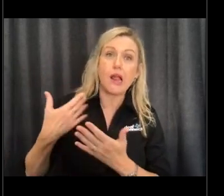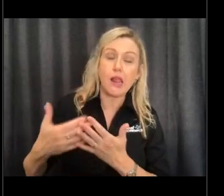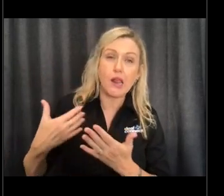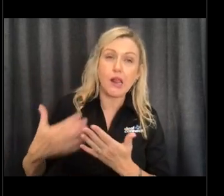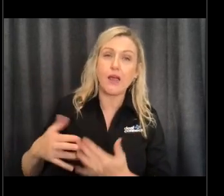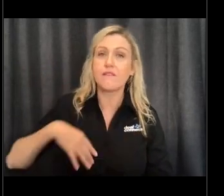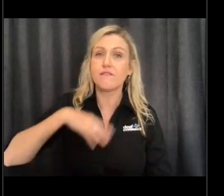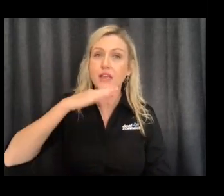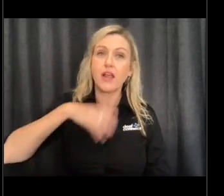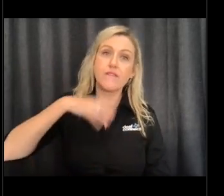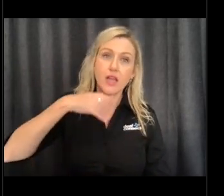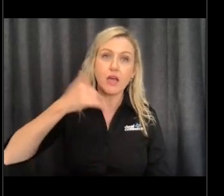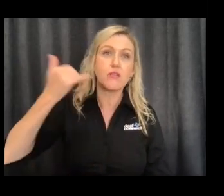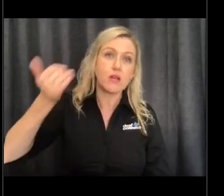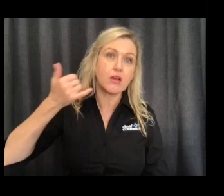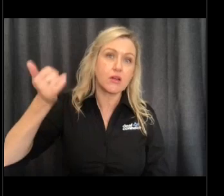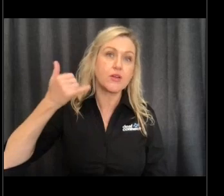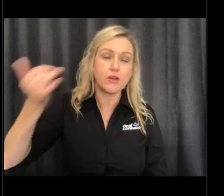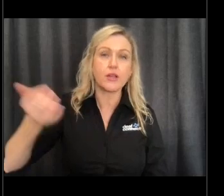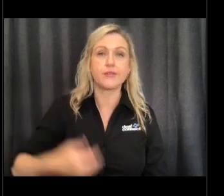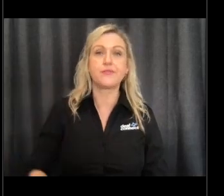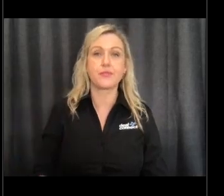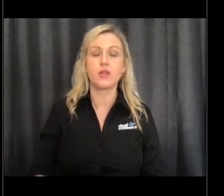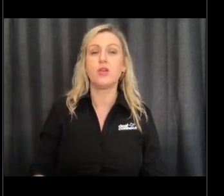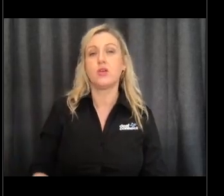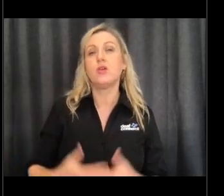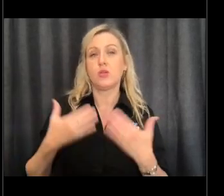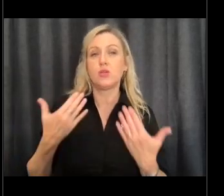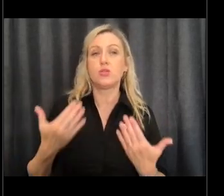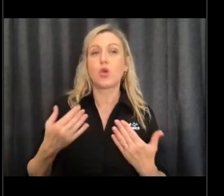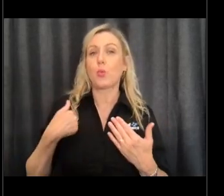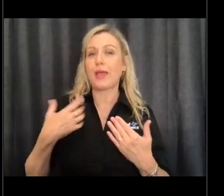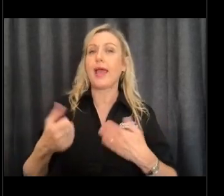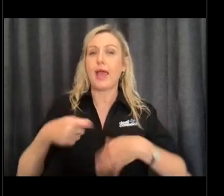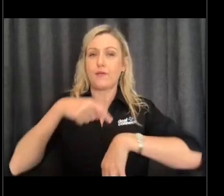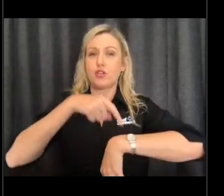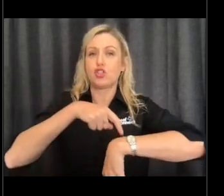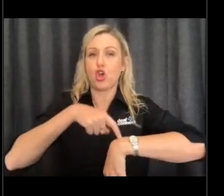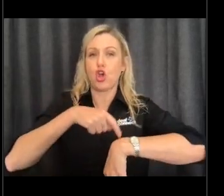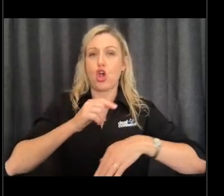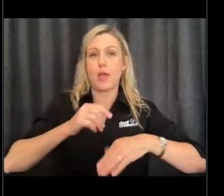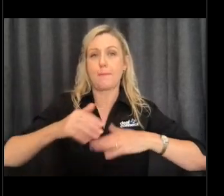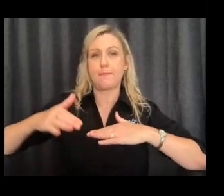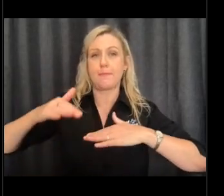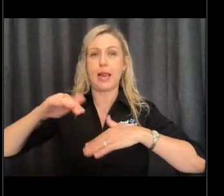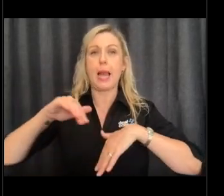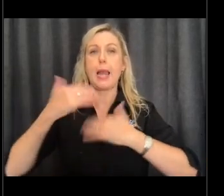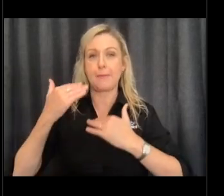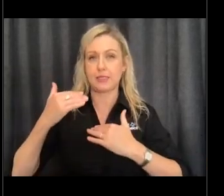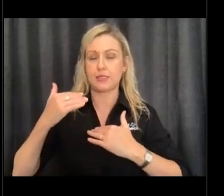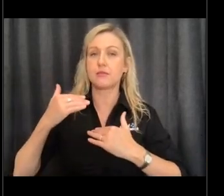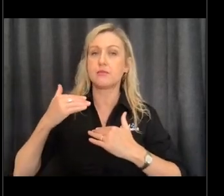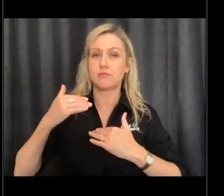Yep. So there are time limits about insurers responding to inquiries, which are set out on the slide.